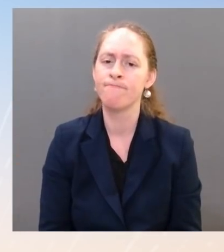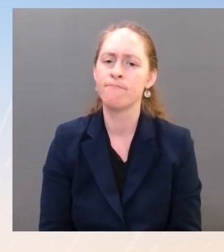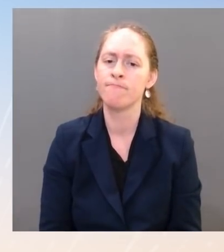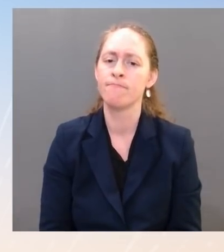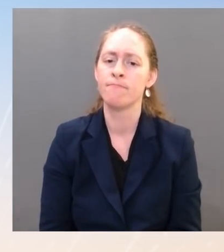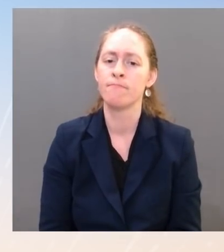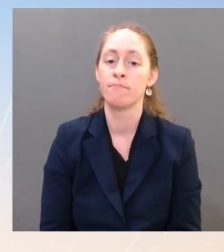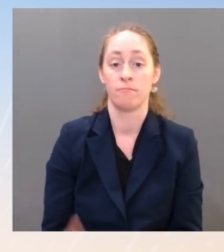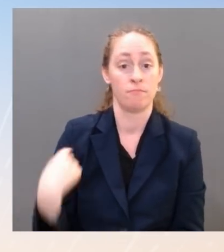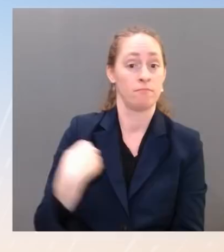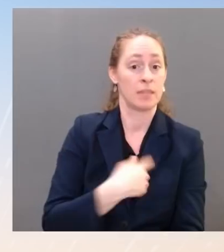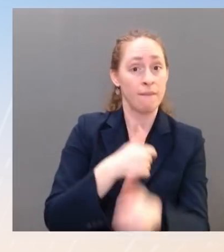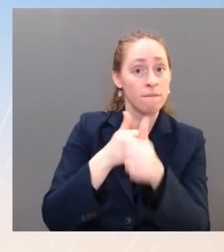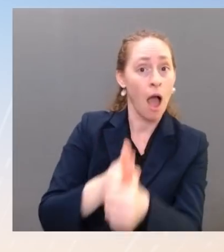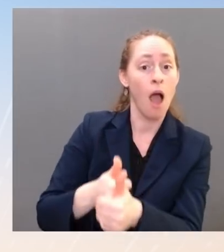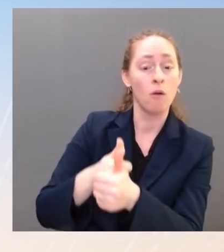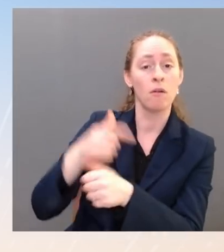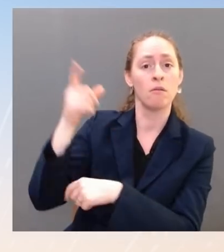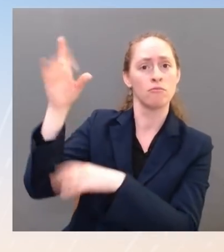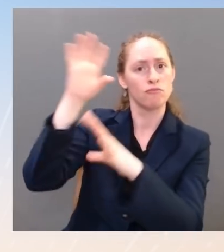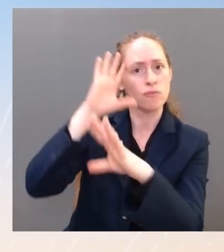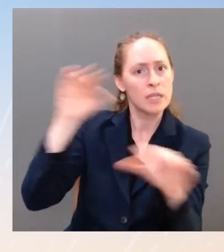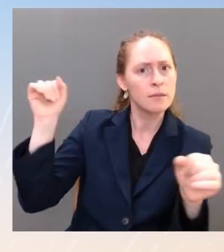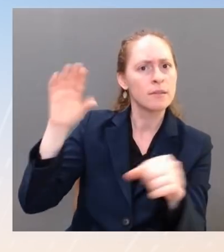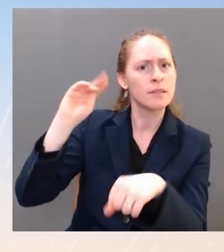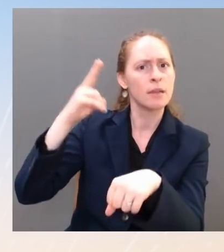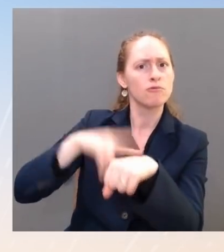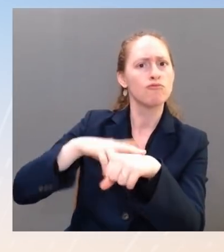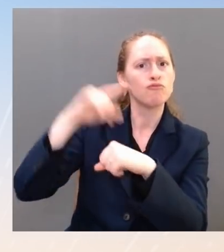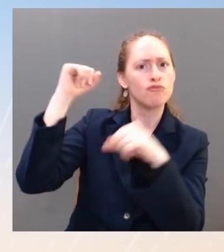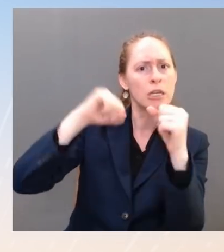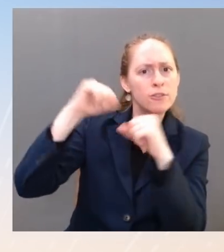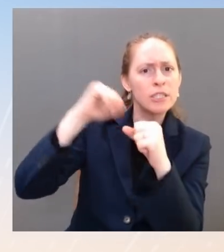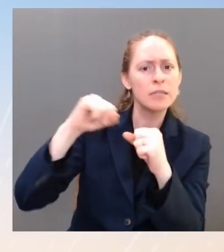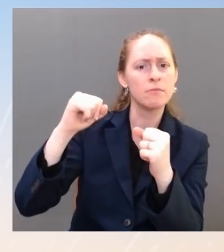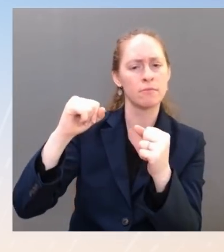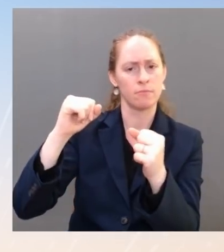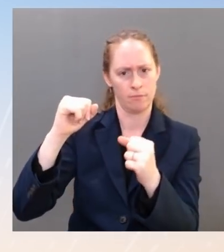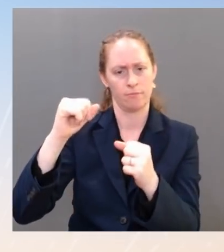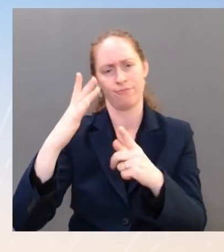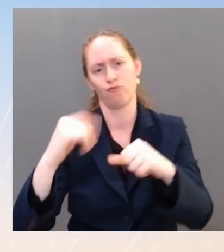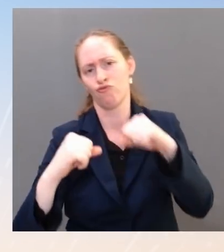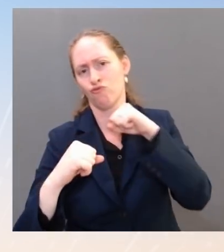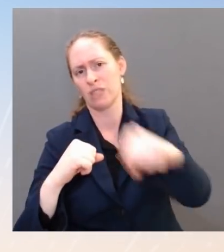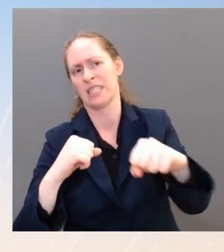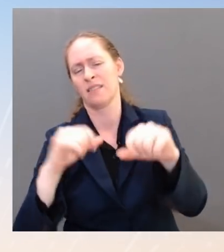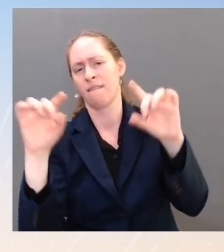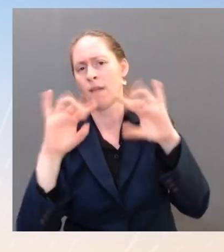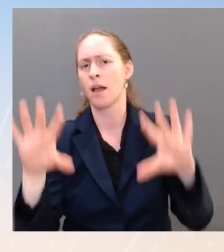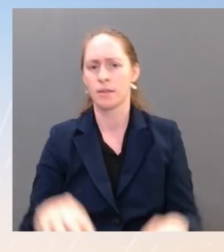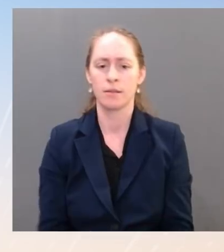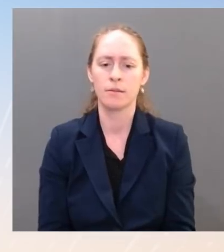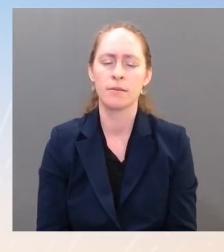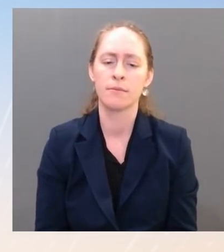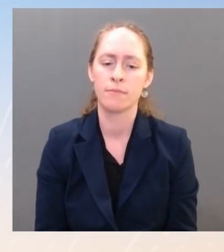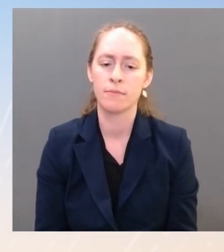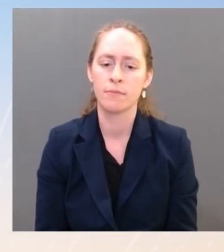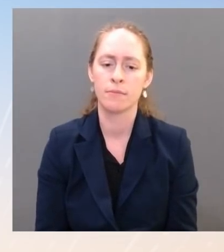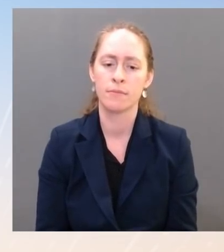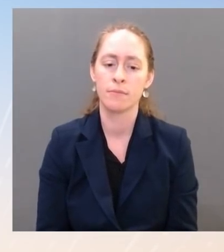to battle domestic violent extremism. The Press: Thanks very much. First . There's always been capsular fraud.